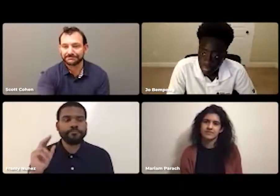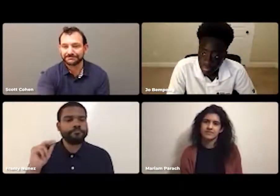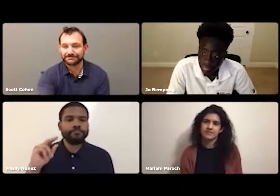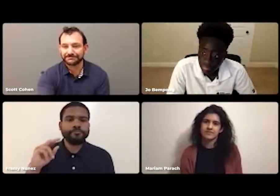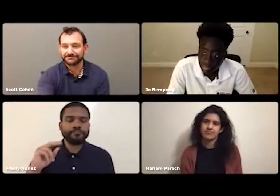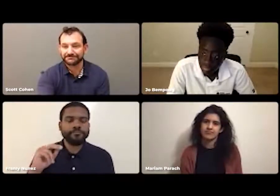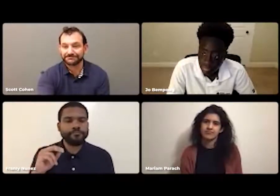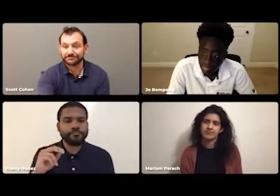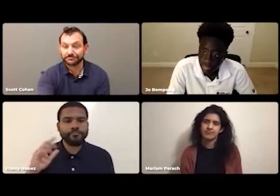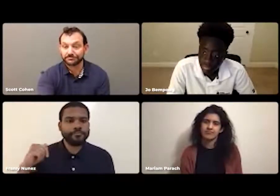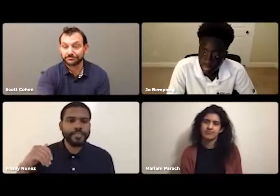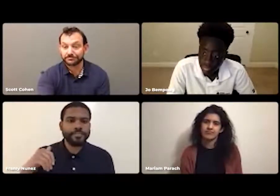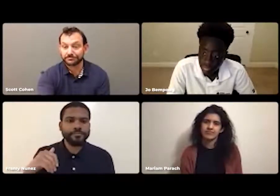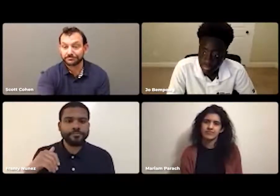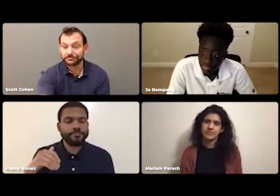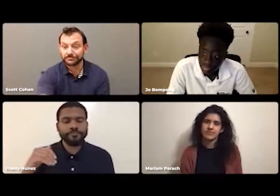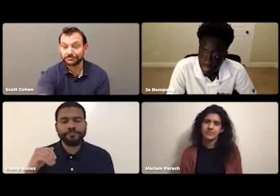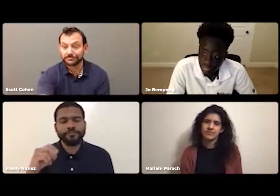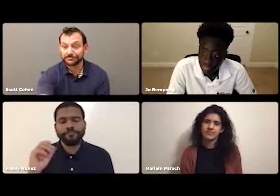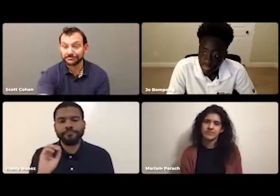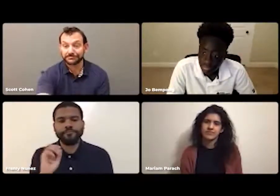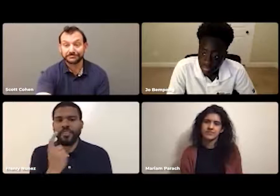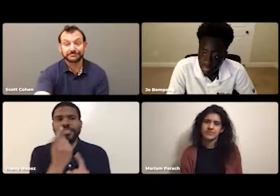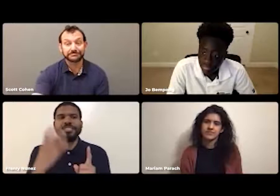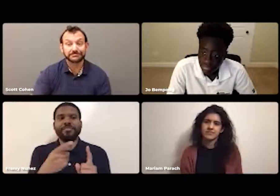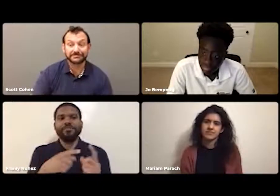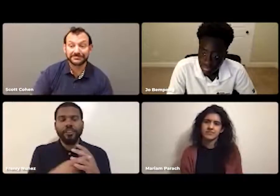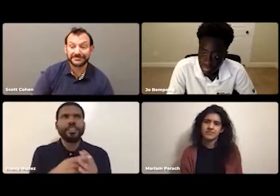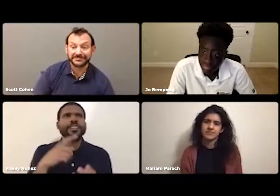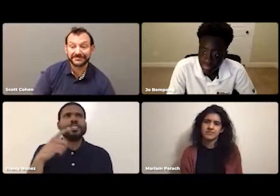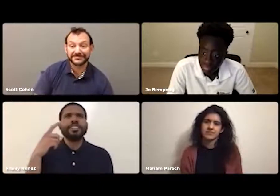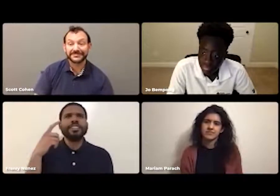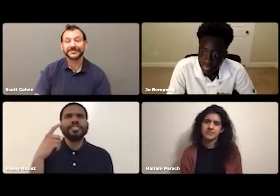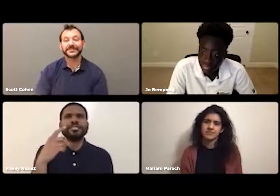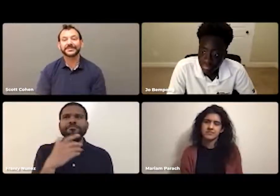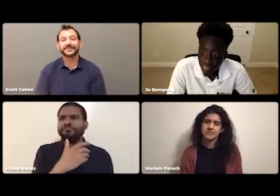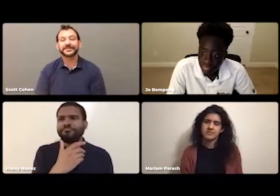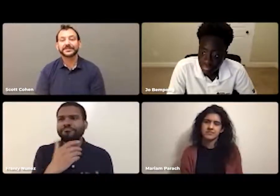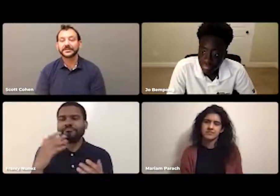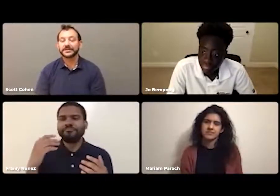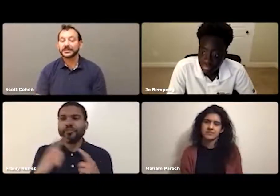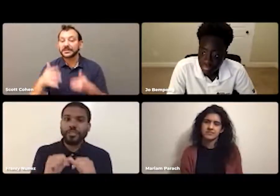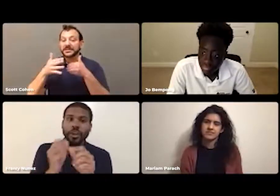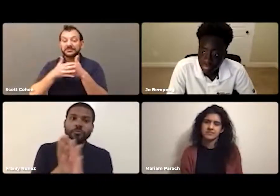No, just that one teacher.